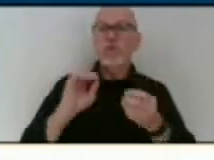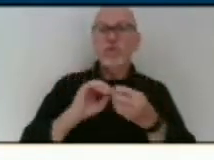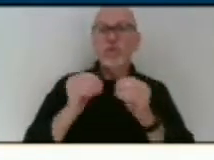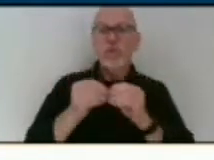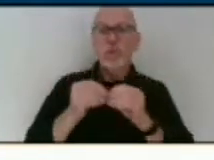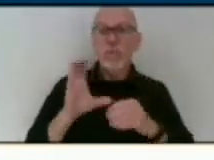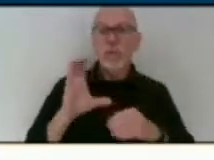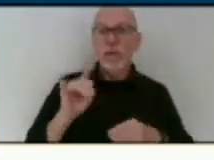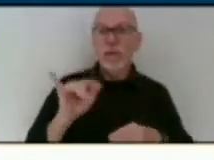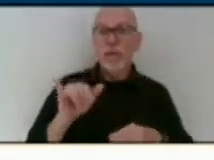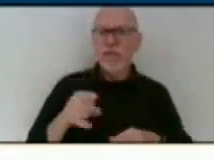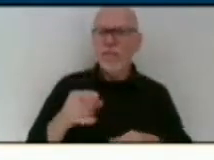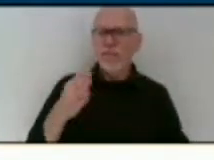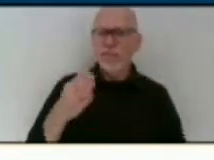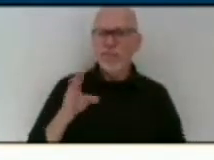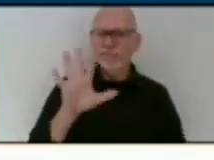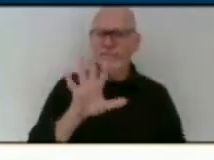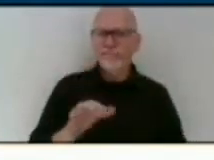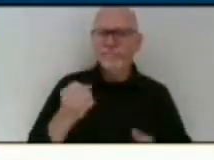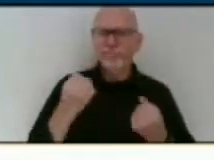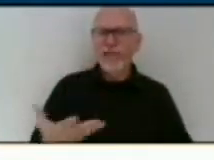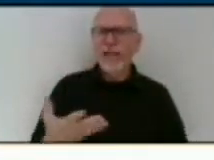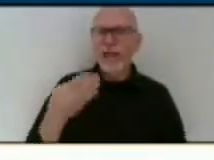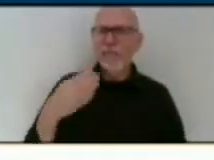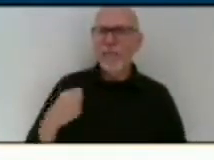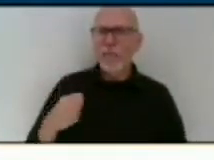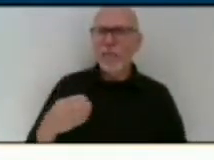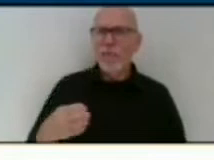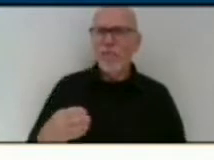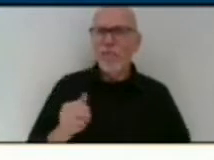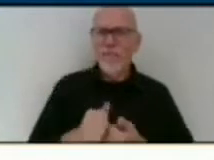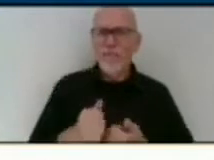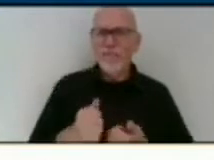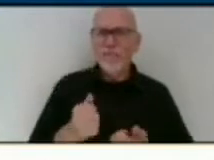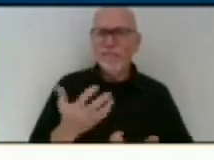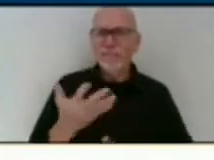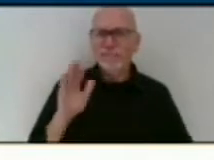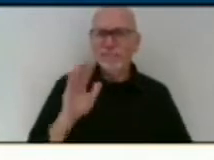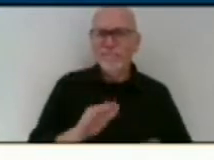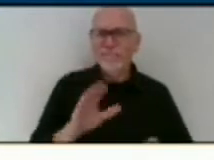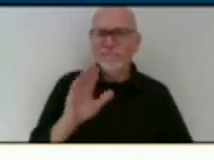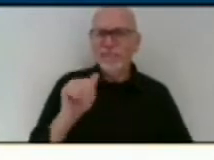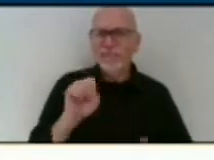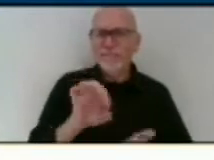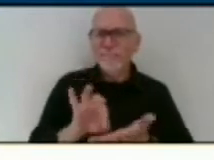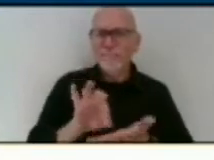state of Indiana, with low case counts and spread of the virus.